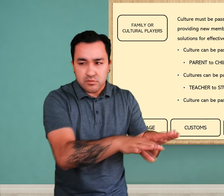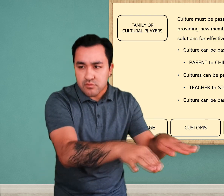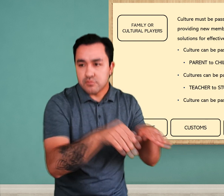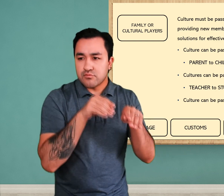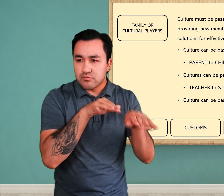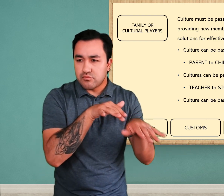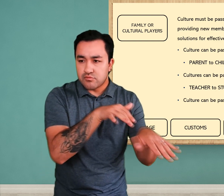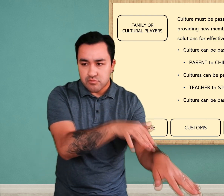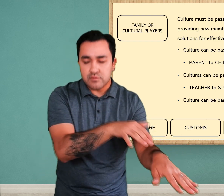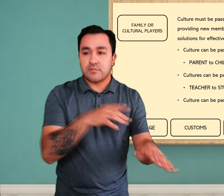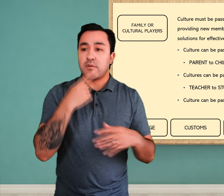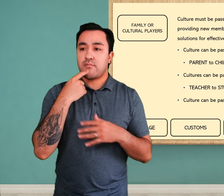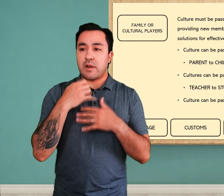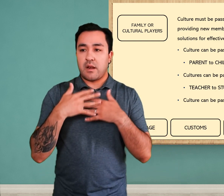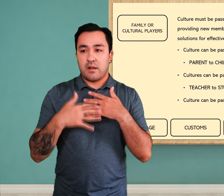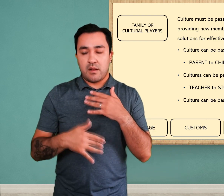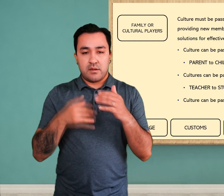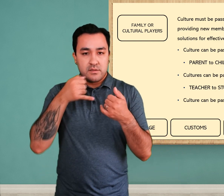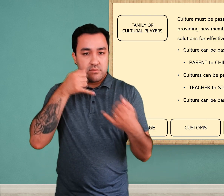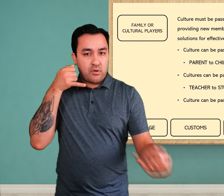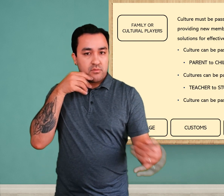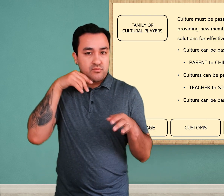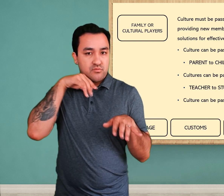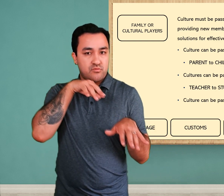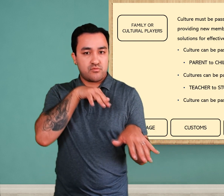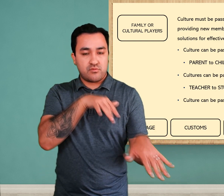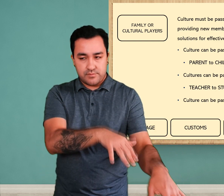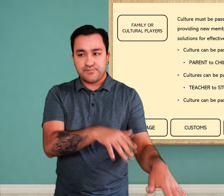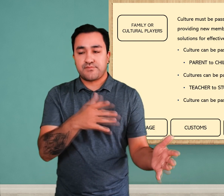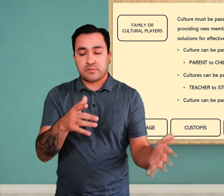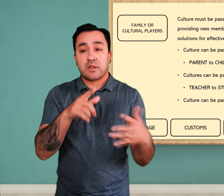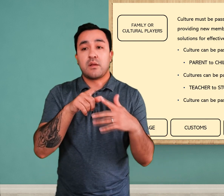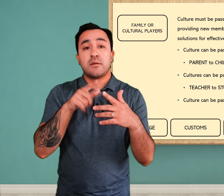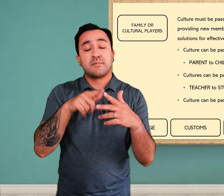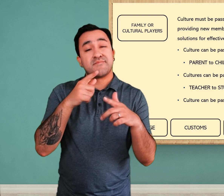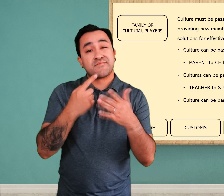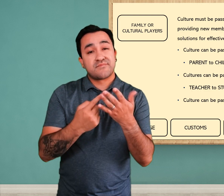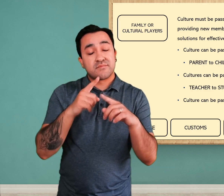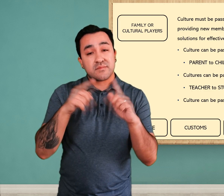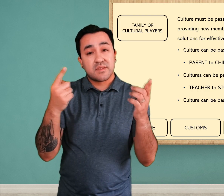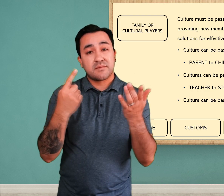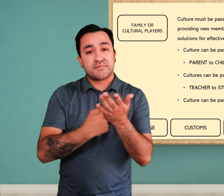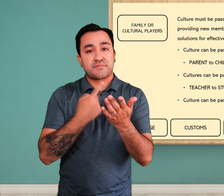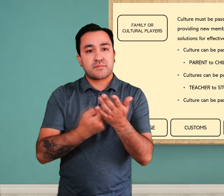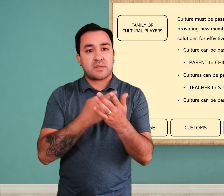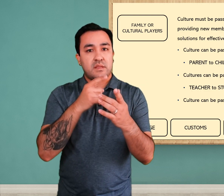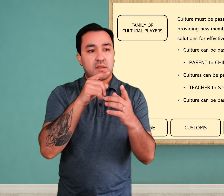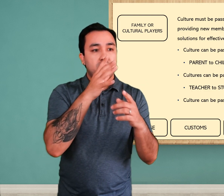It follows a bloodline. However, there are some cultures where the parent and the child are not part of the same